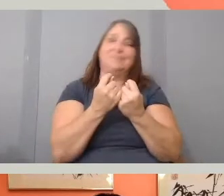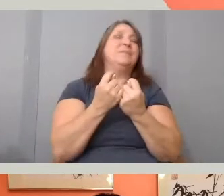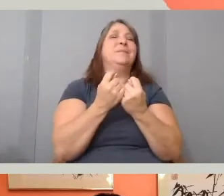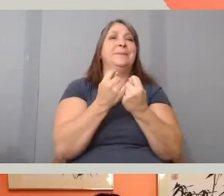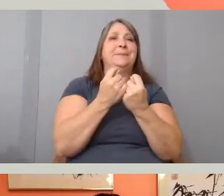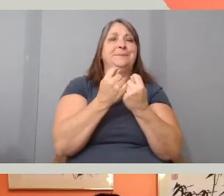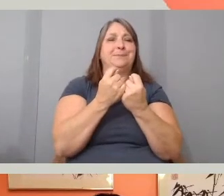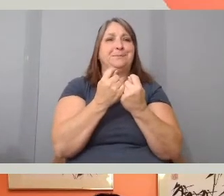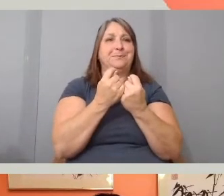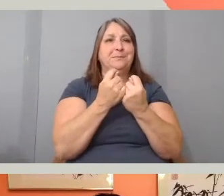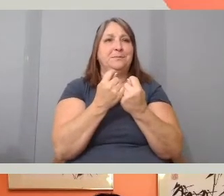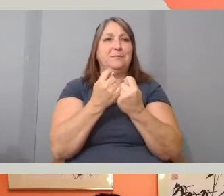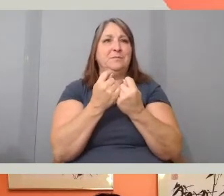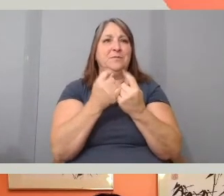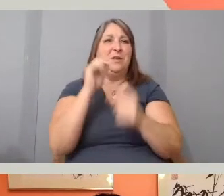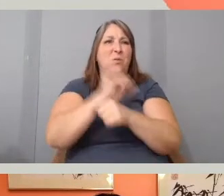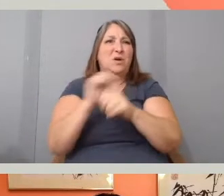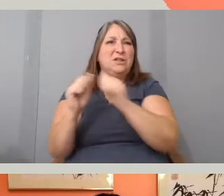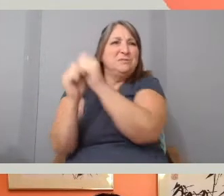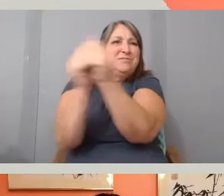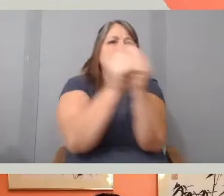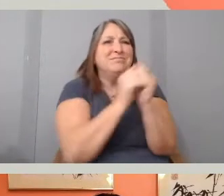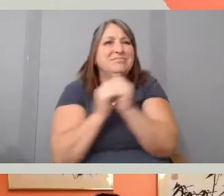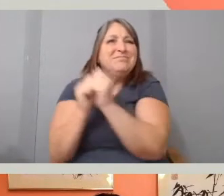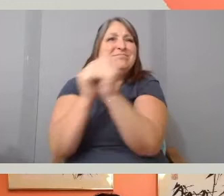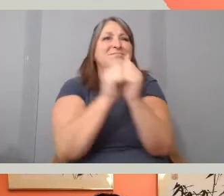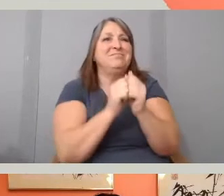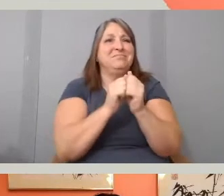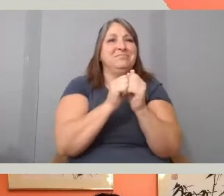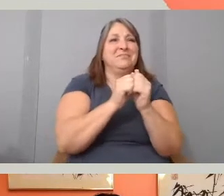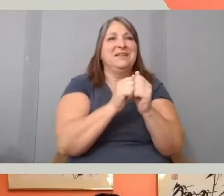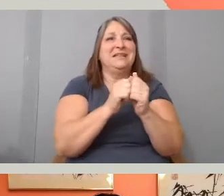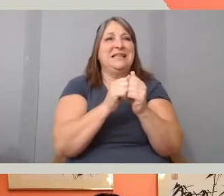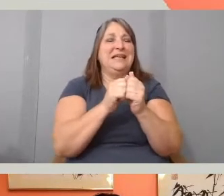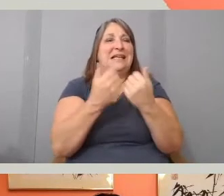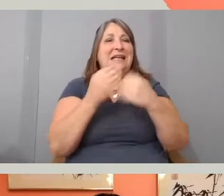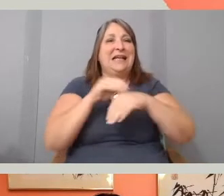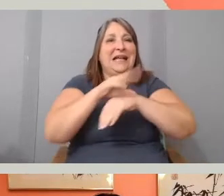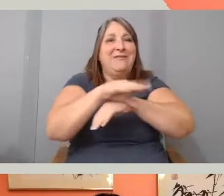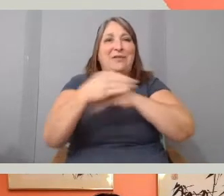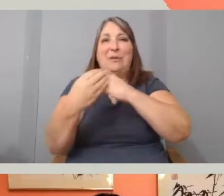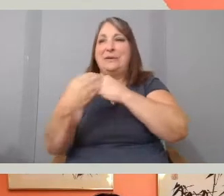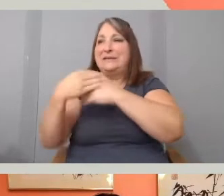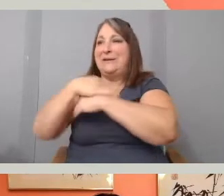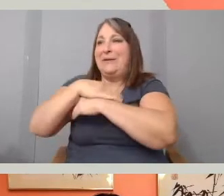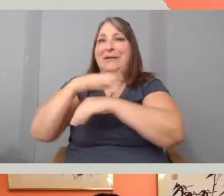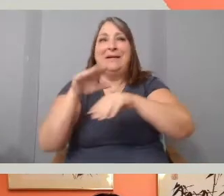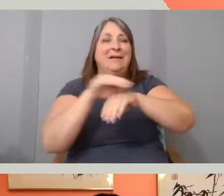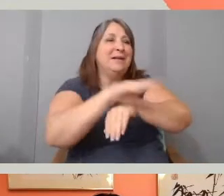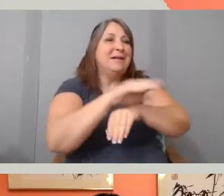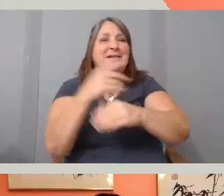you know, the collaboration, the influence, the sort of genre of conversations we had,